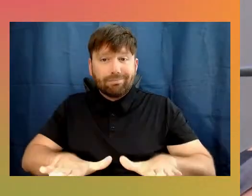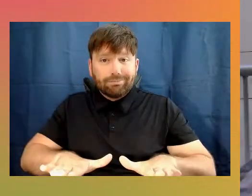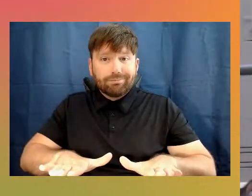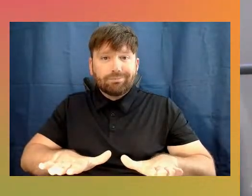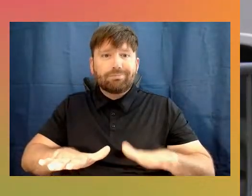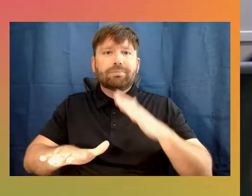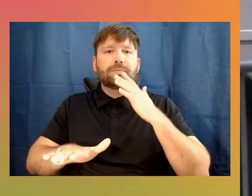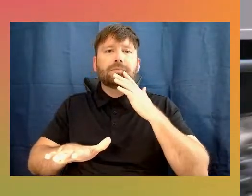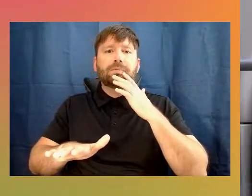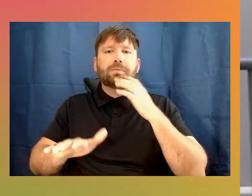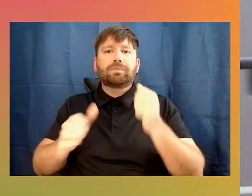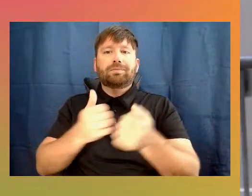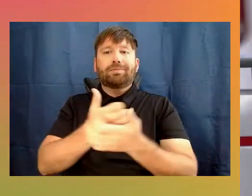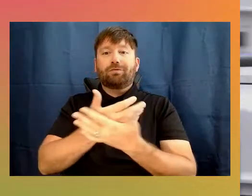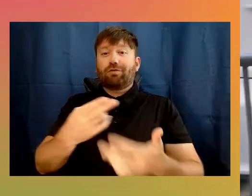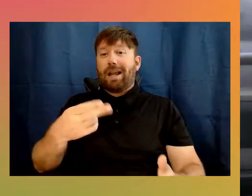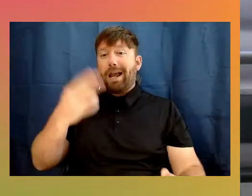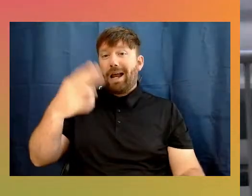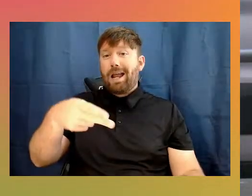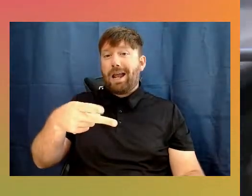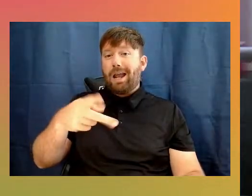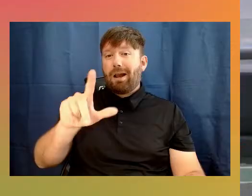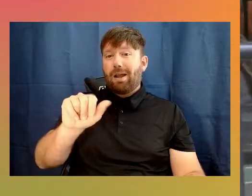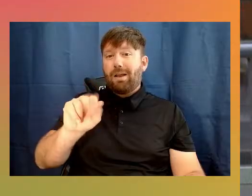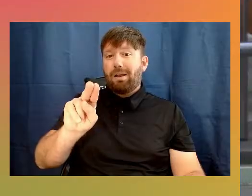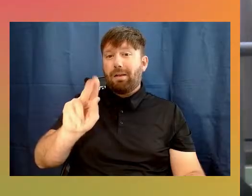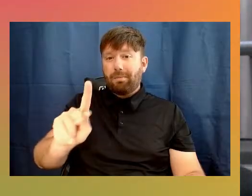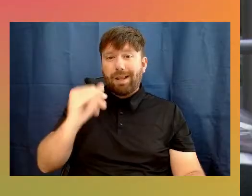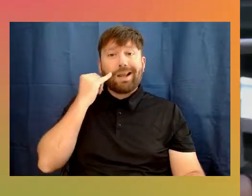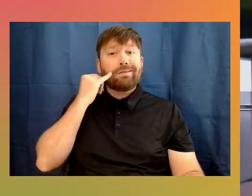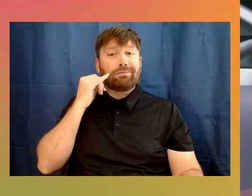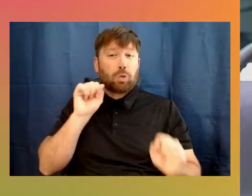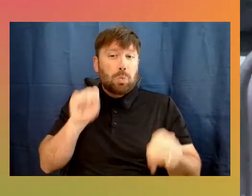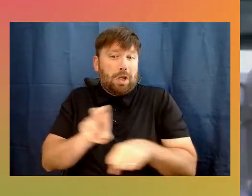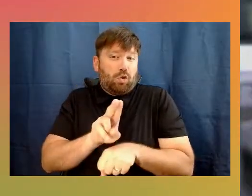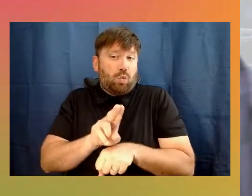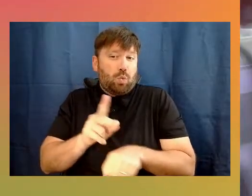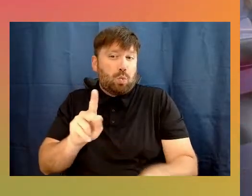VINYASA.